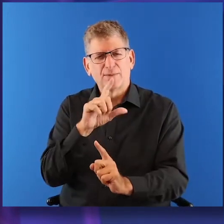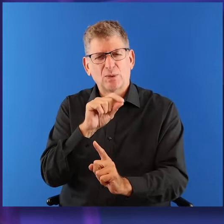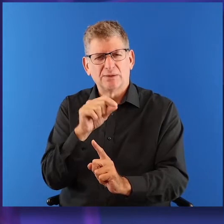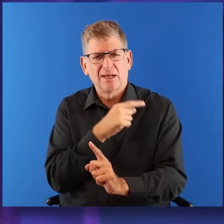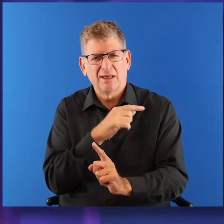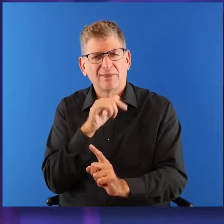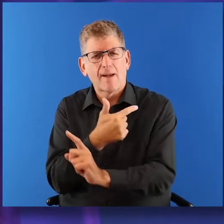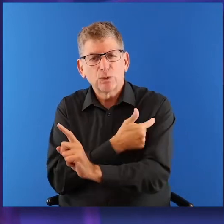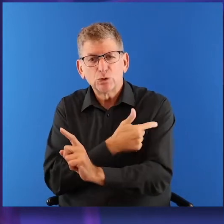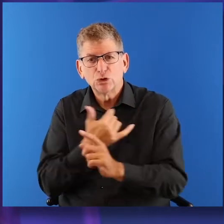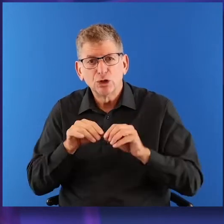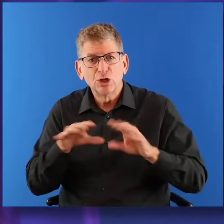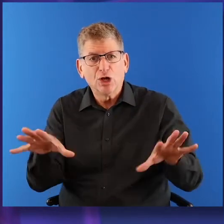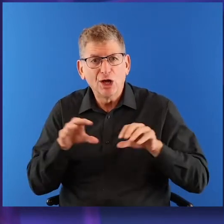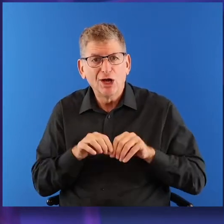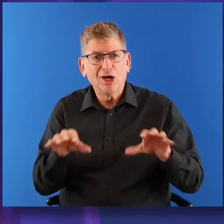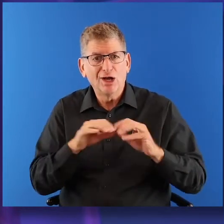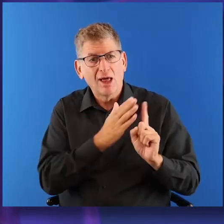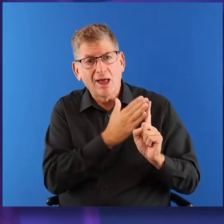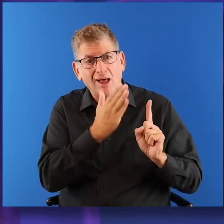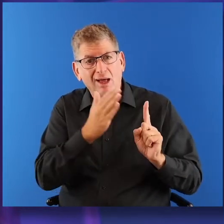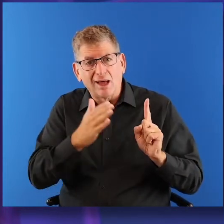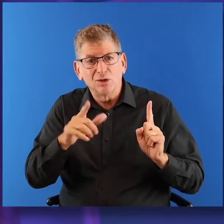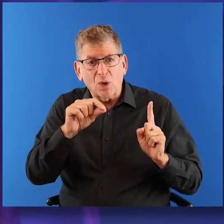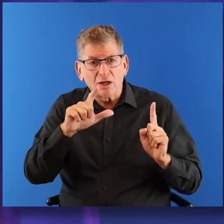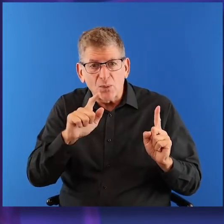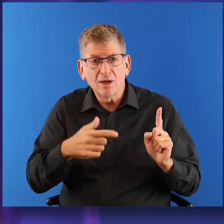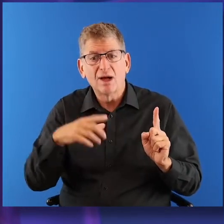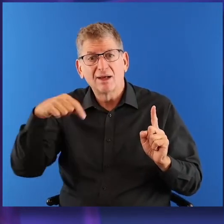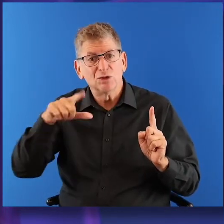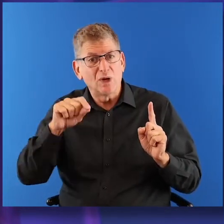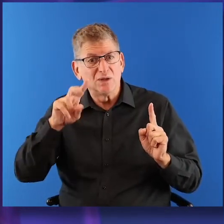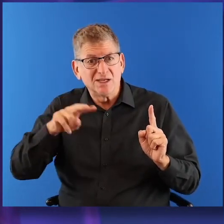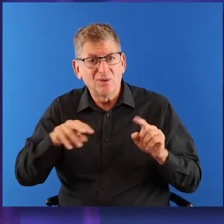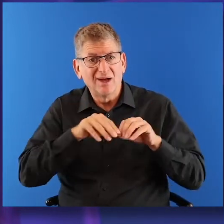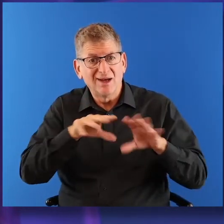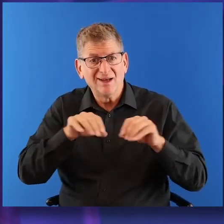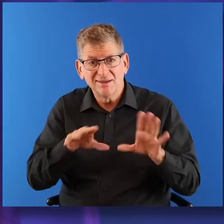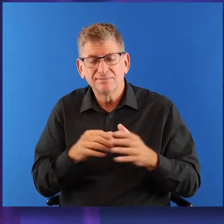2021 and into this year 2022. The pediatric vaccination effort,